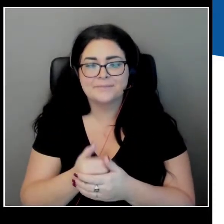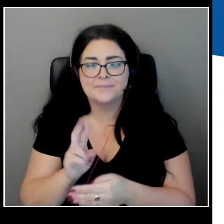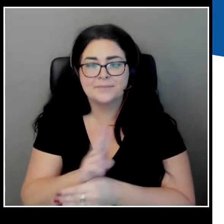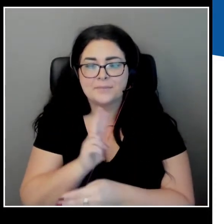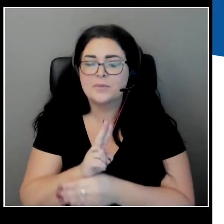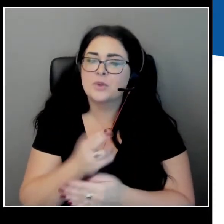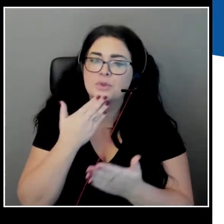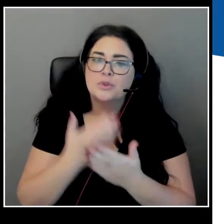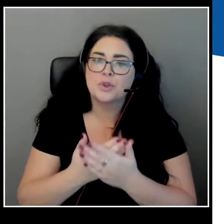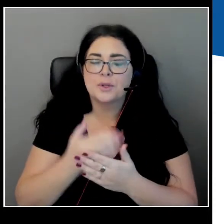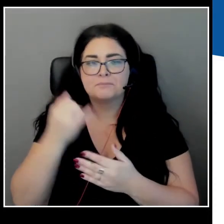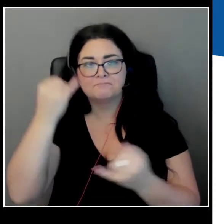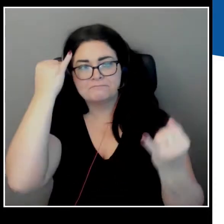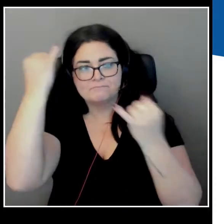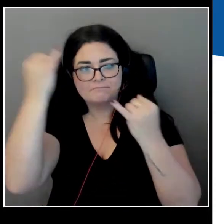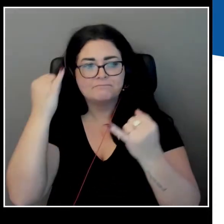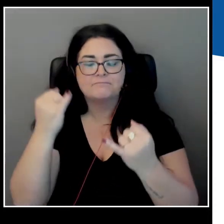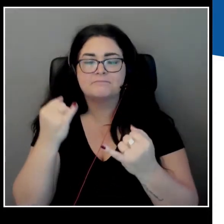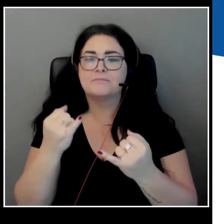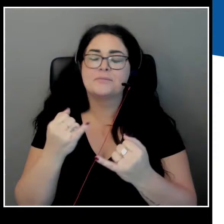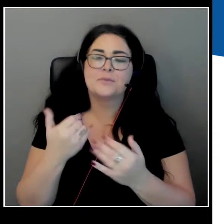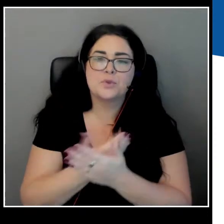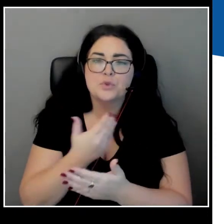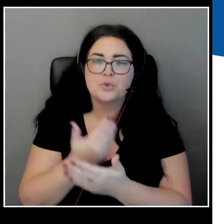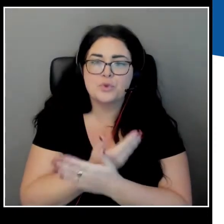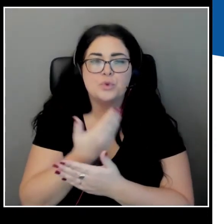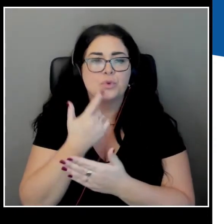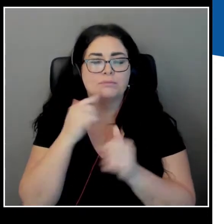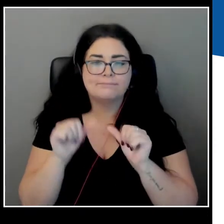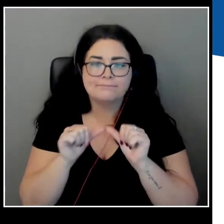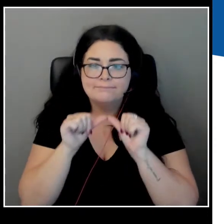a modern, sustainable, and effective ferry service.